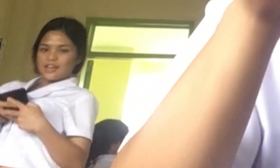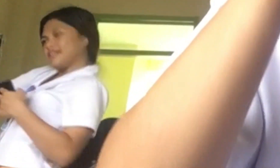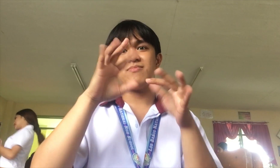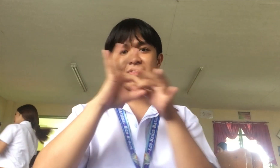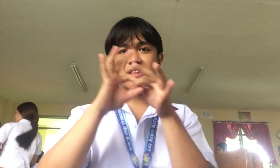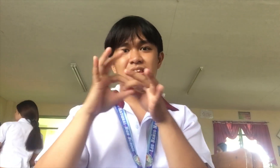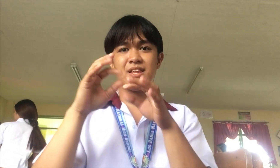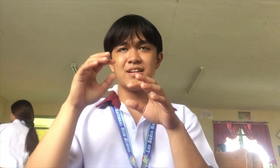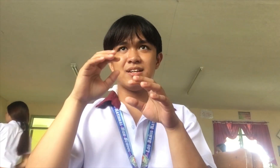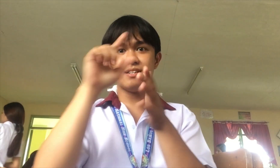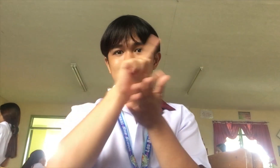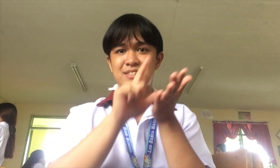related related review literature